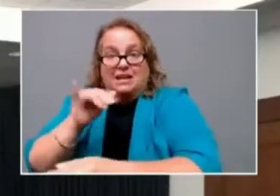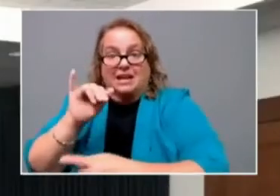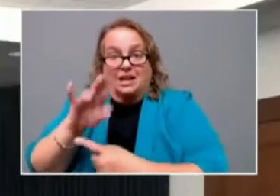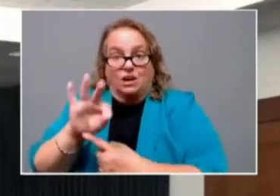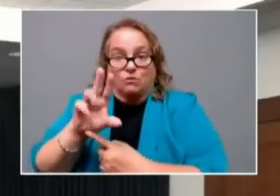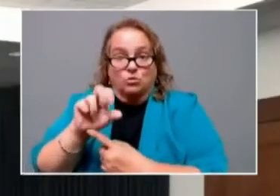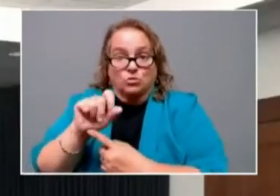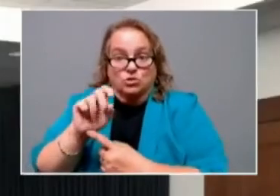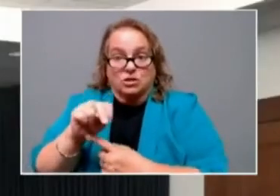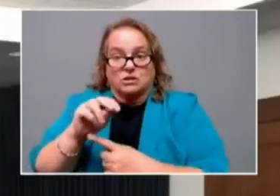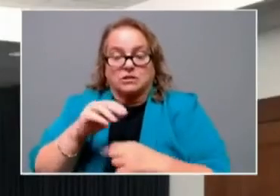Yeah. Uh huh.